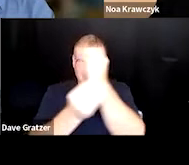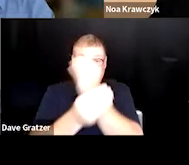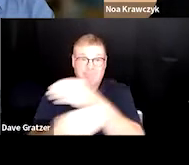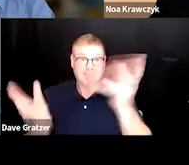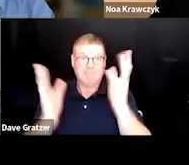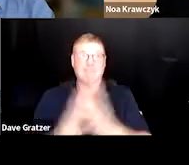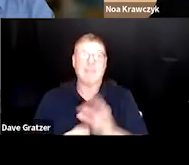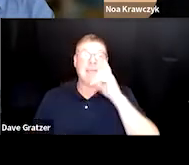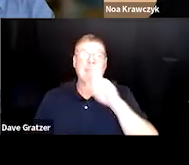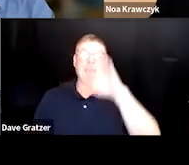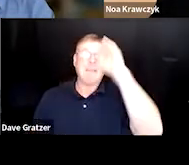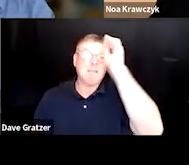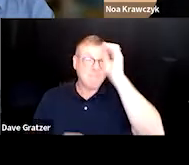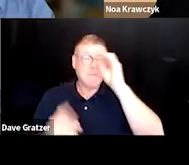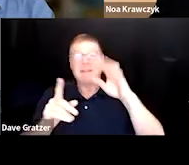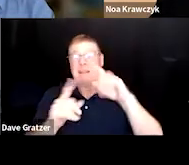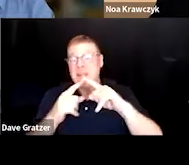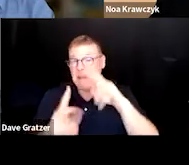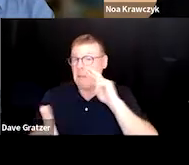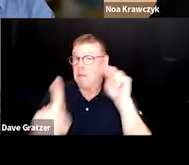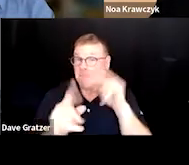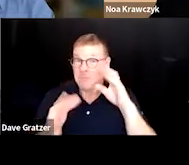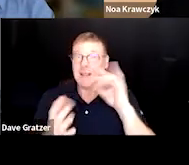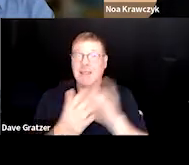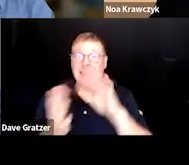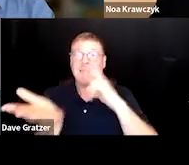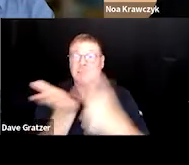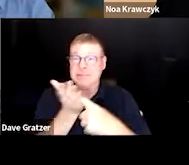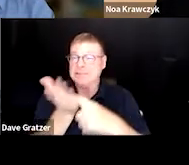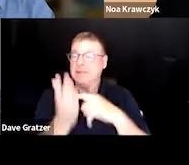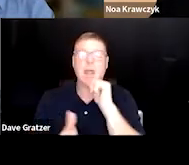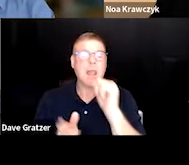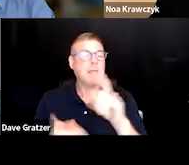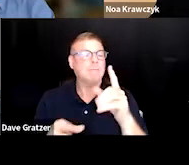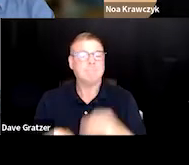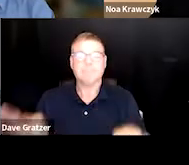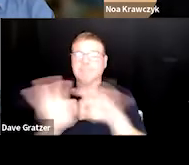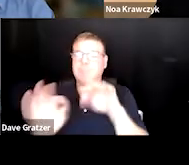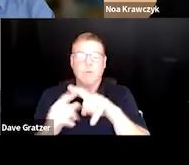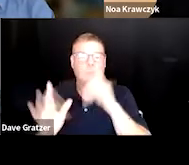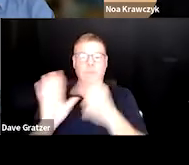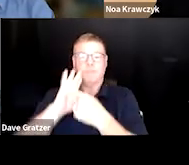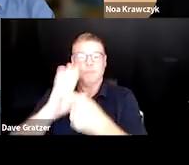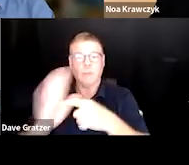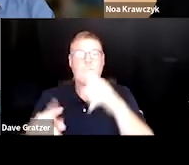The views, opinions and content expressed in this presentation and discussion do not necessarily reflect the views, opinions or policies